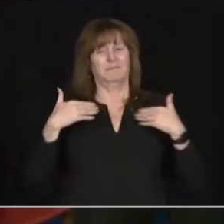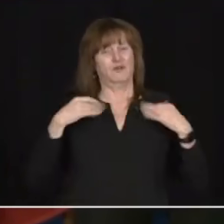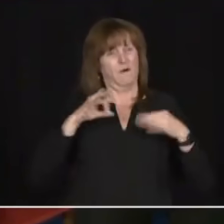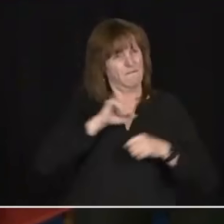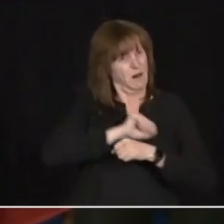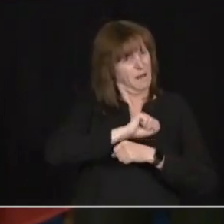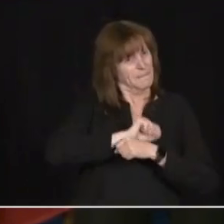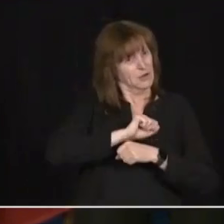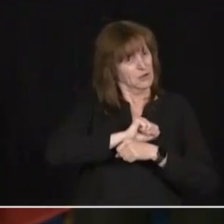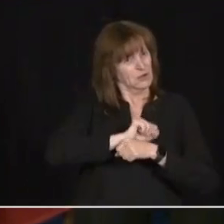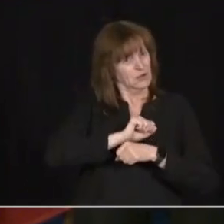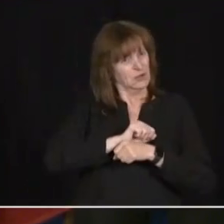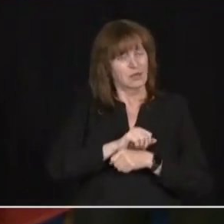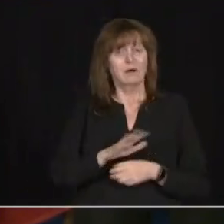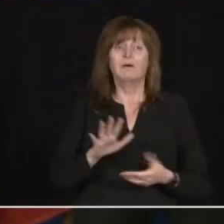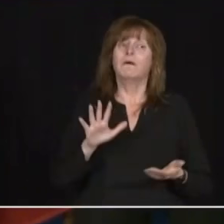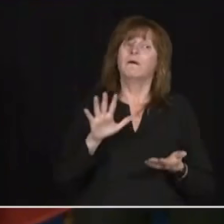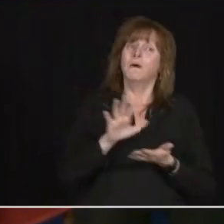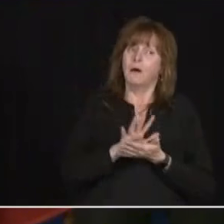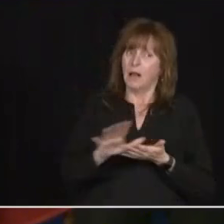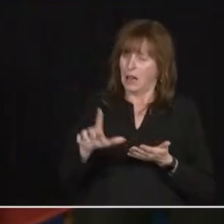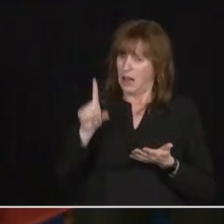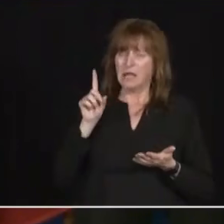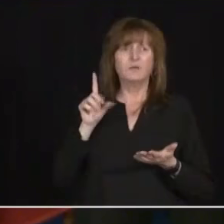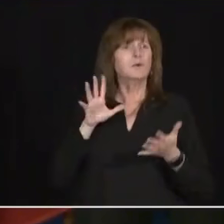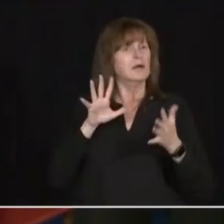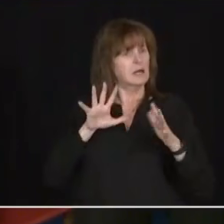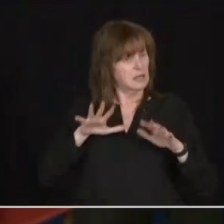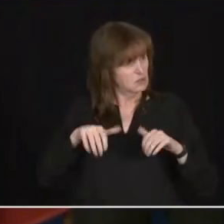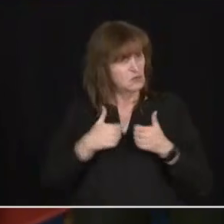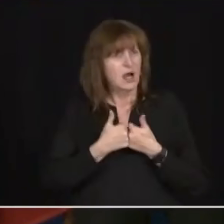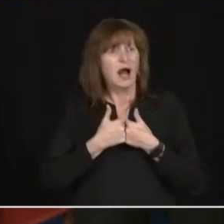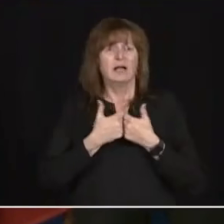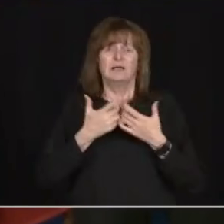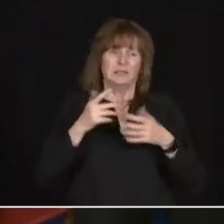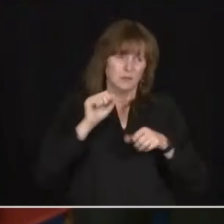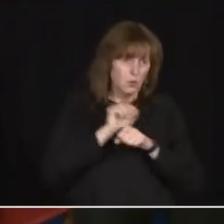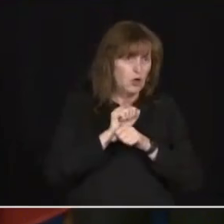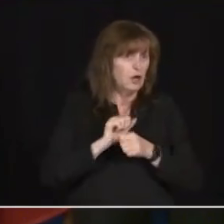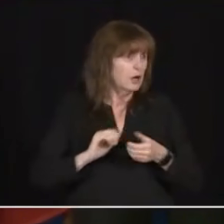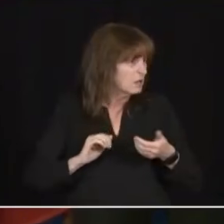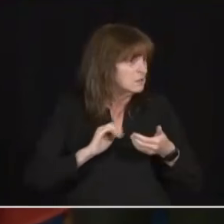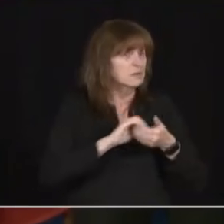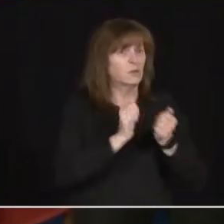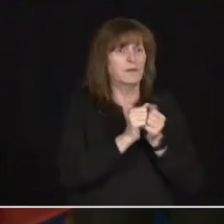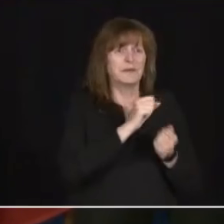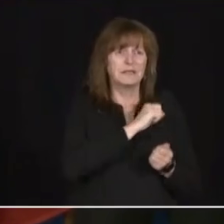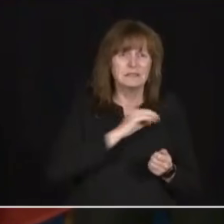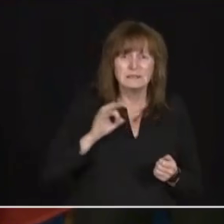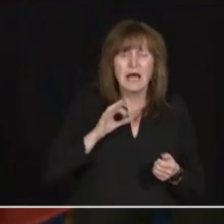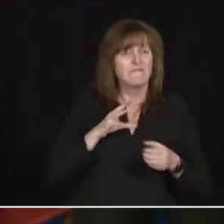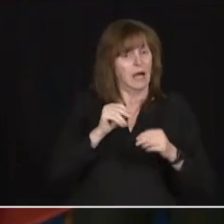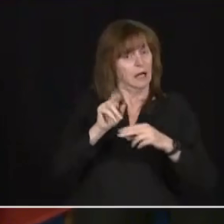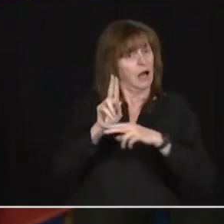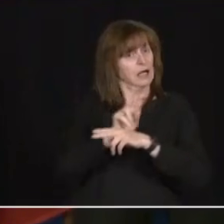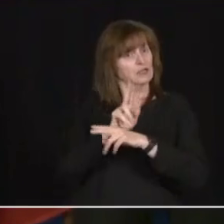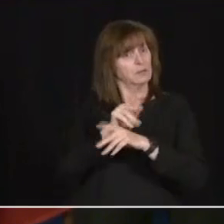work with their employees and customers and put the proper guidelines into action so we can protect health and safety as we reopen